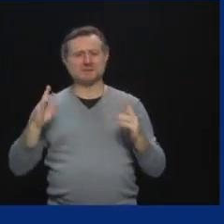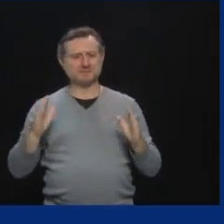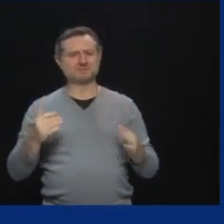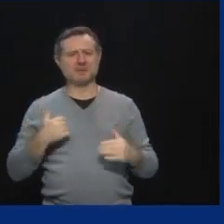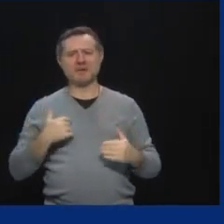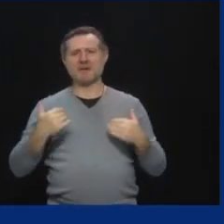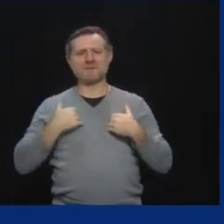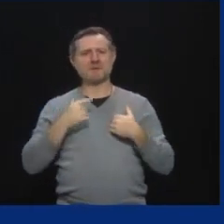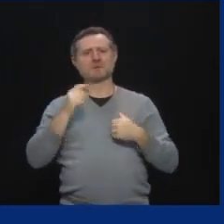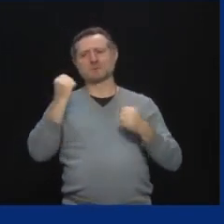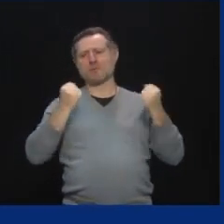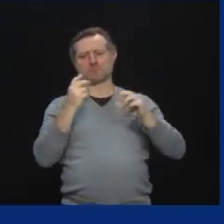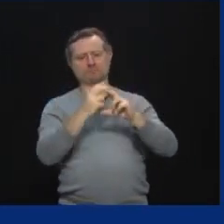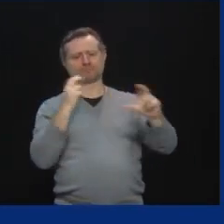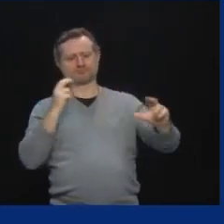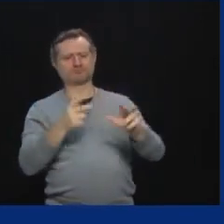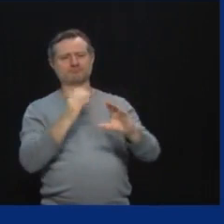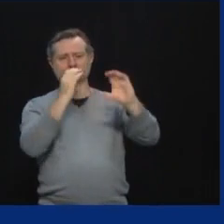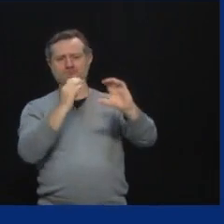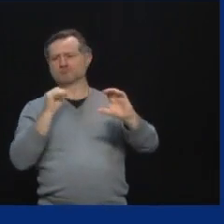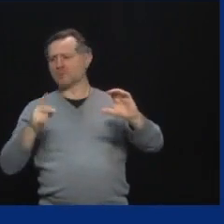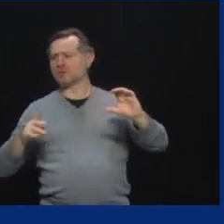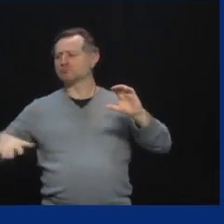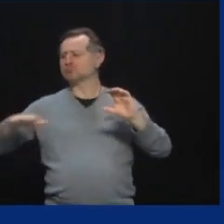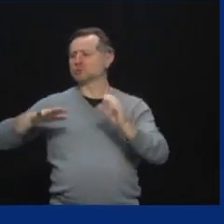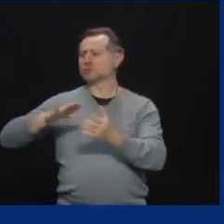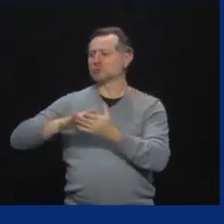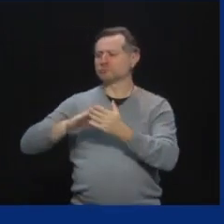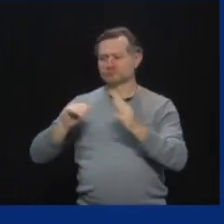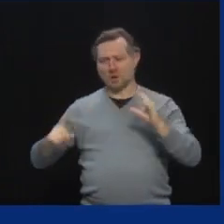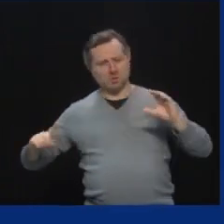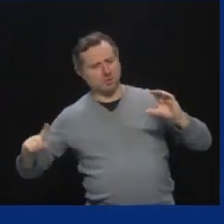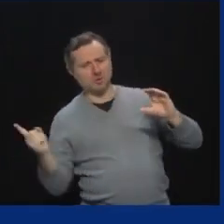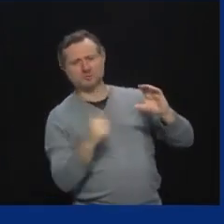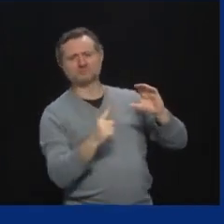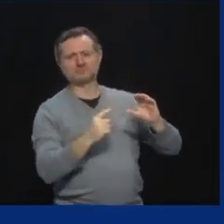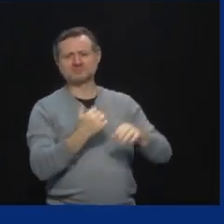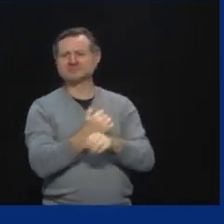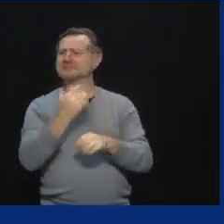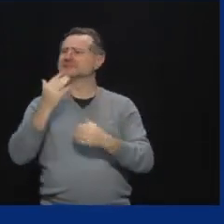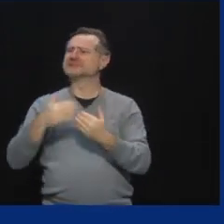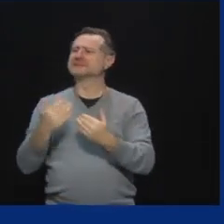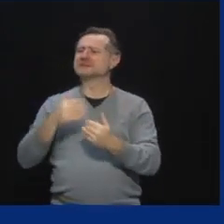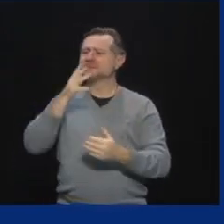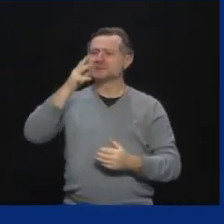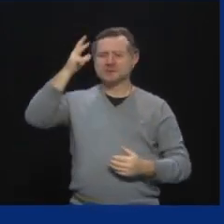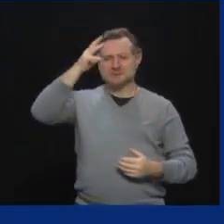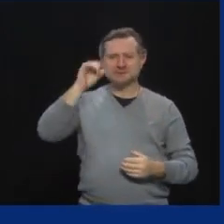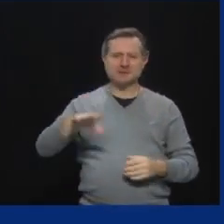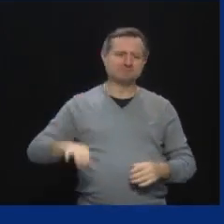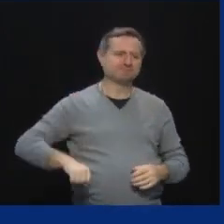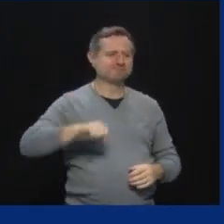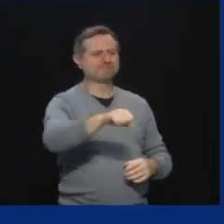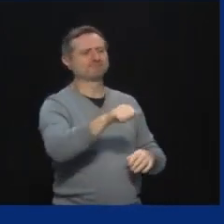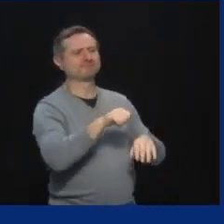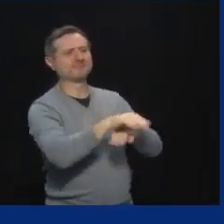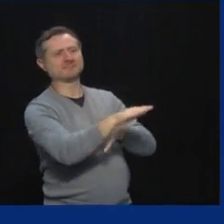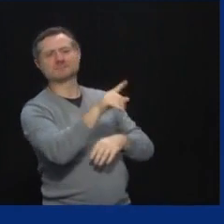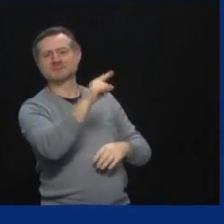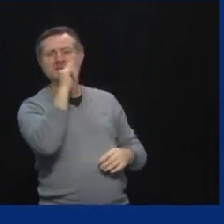up sites and this draws a lot of attention to it makes a lot easier. There's no reason why her parents can't sign a permission slip and get it to